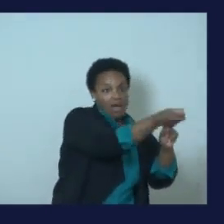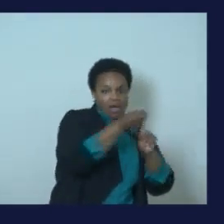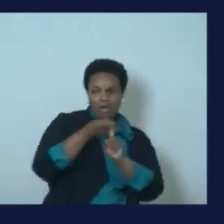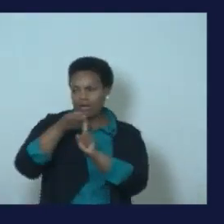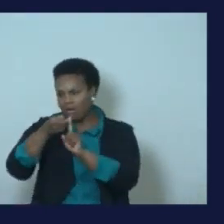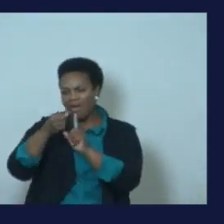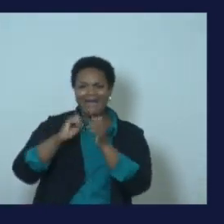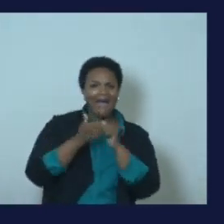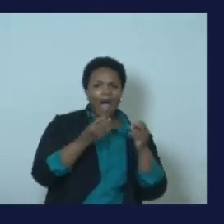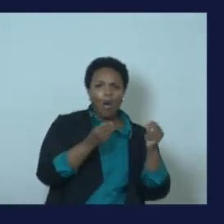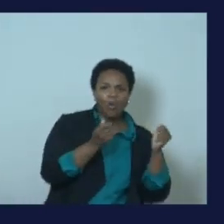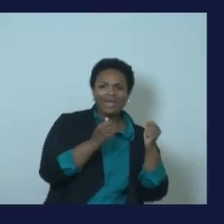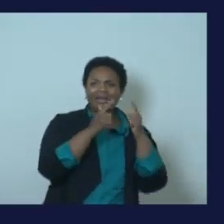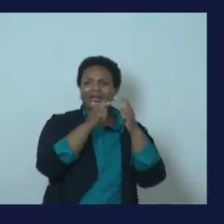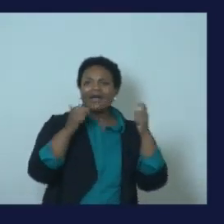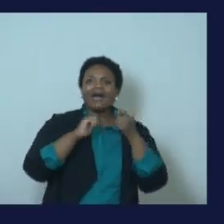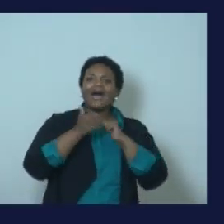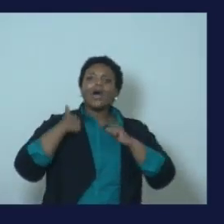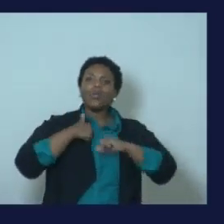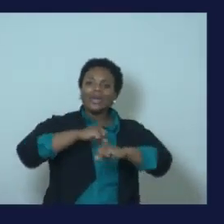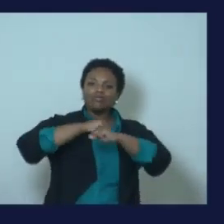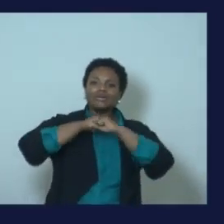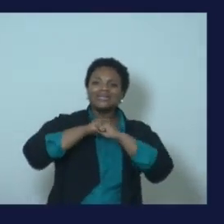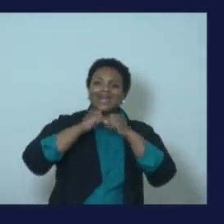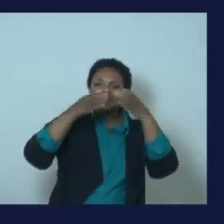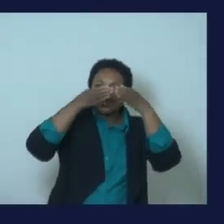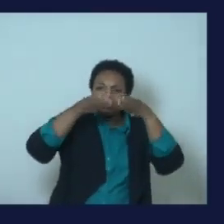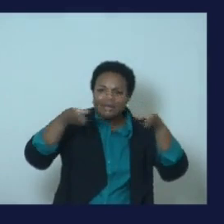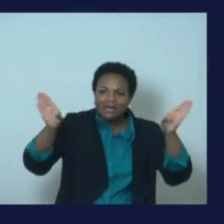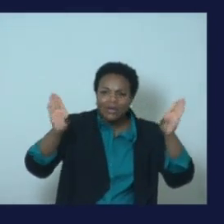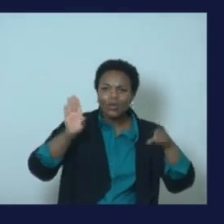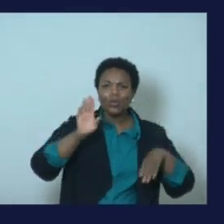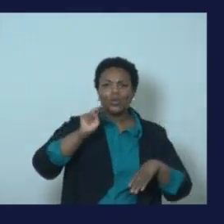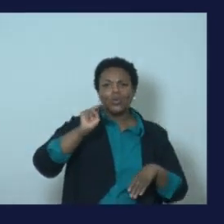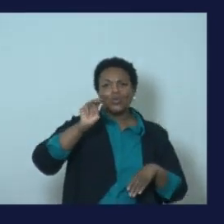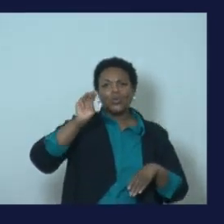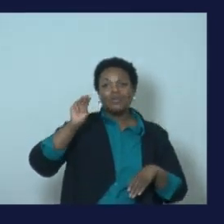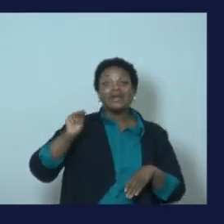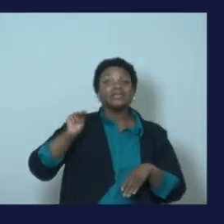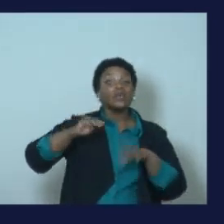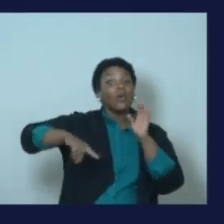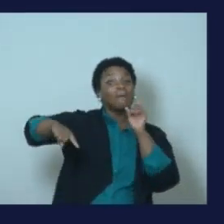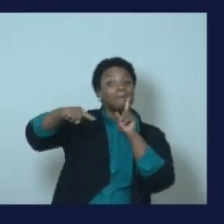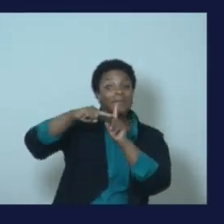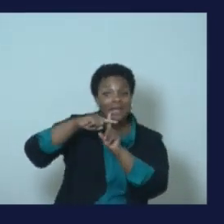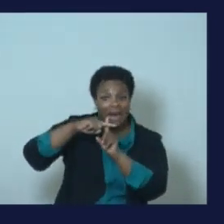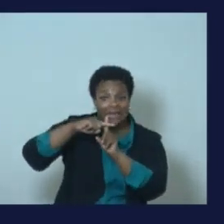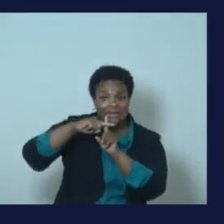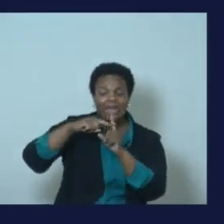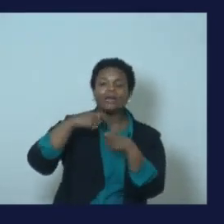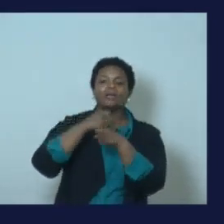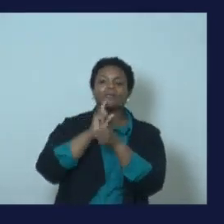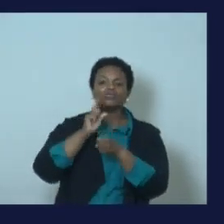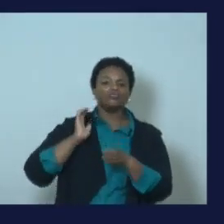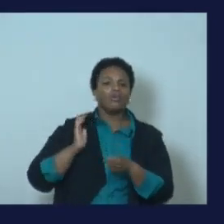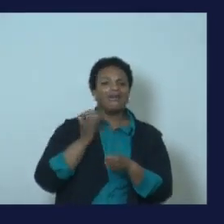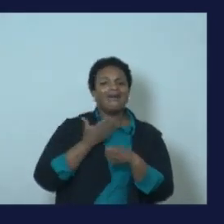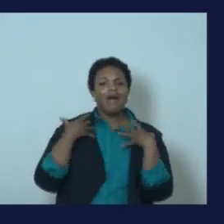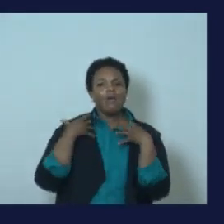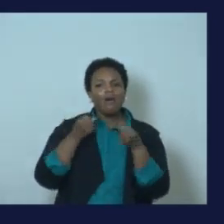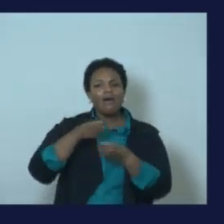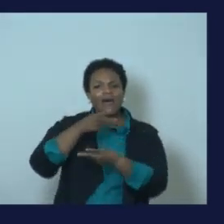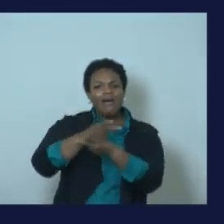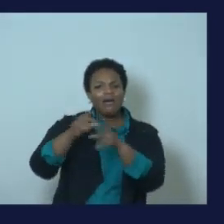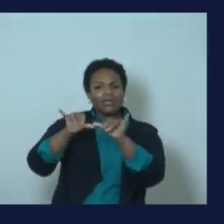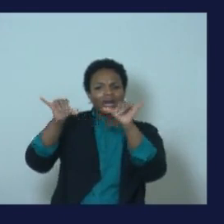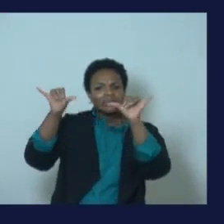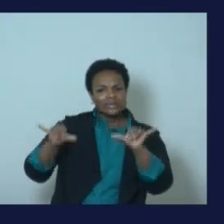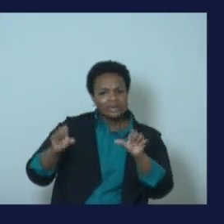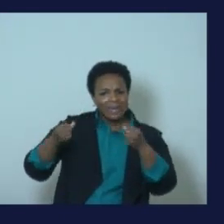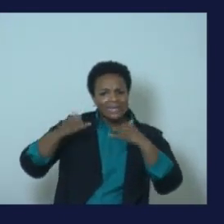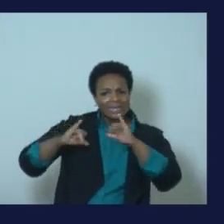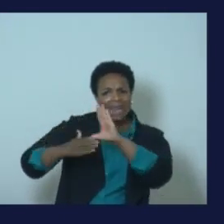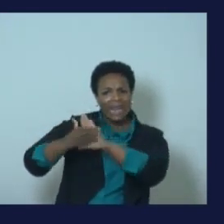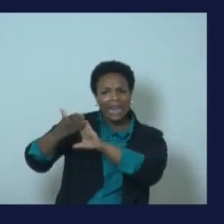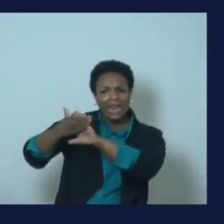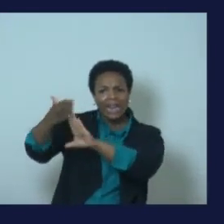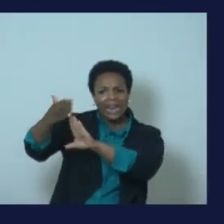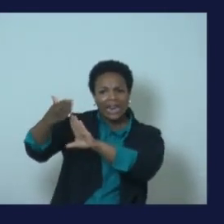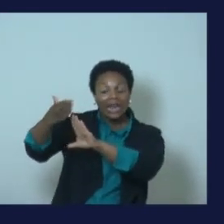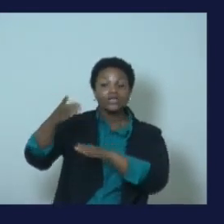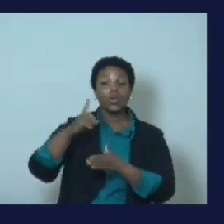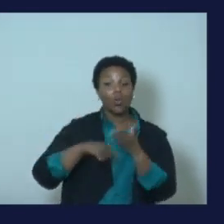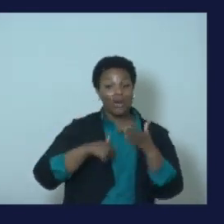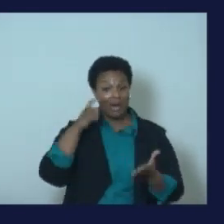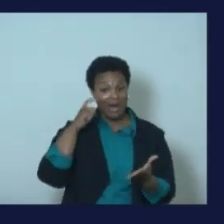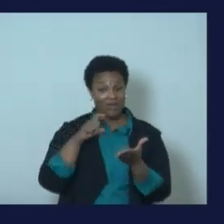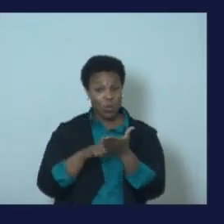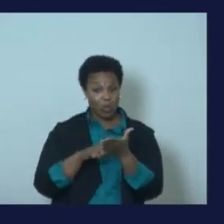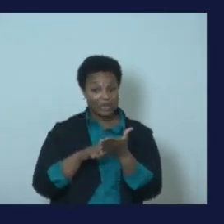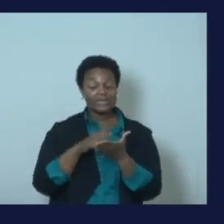WHAT’S GOING ON WITH CONTAINMENT CONTAINMENT STRATEGIES AND YOU KNOW REALLY WHERE WE ARE AT PROTECTING NEW MEXICANS AND AND KEEPING OUR HEALTH CARE SYSTEM FROM BEING OVERWHELMED.